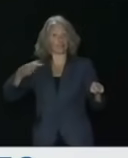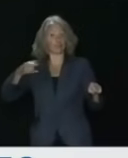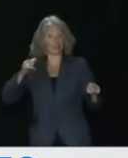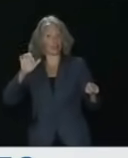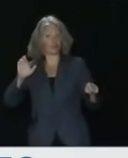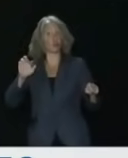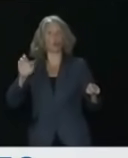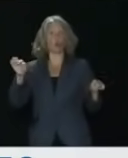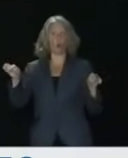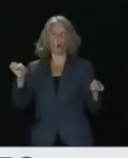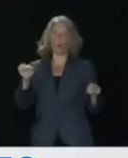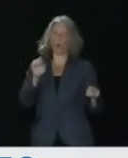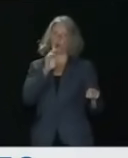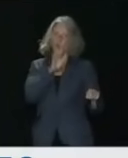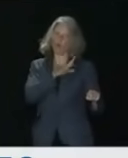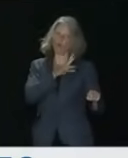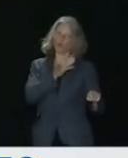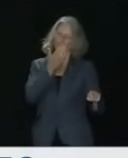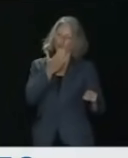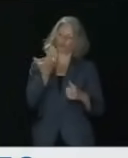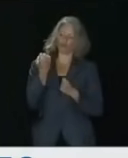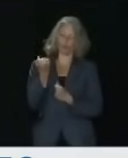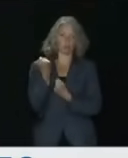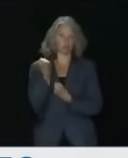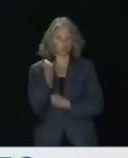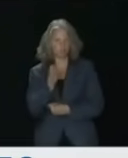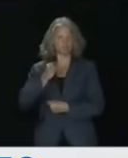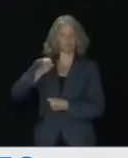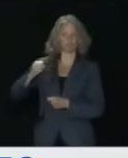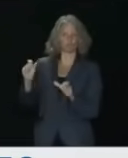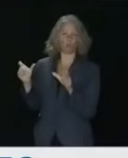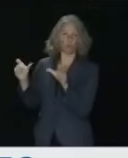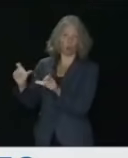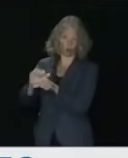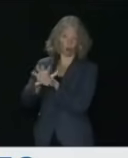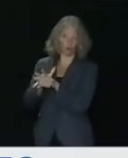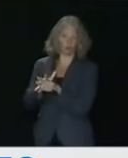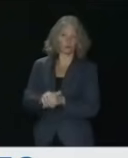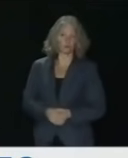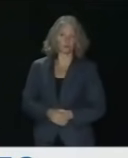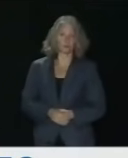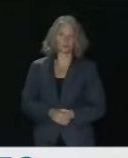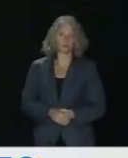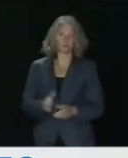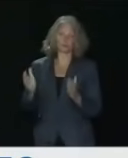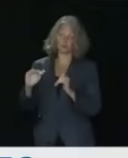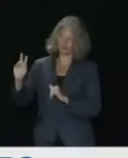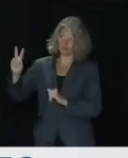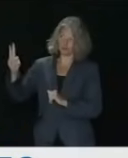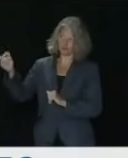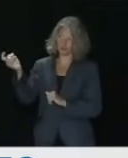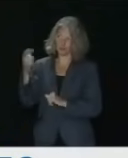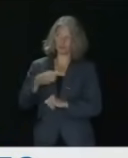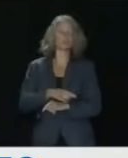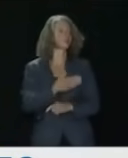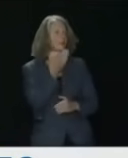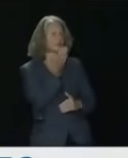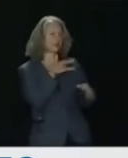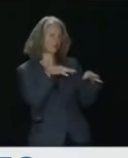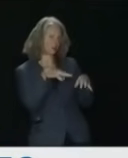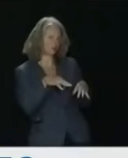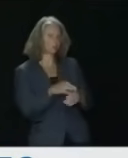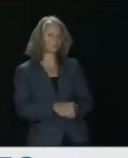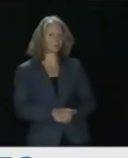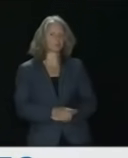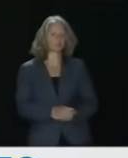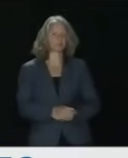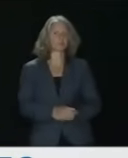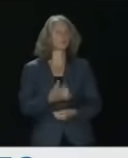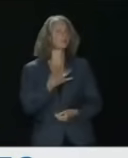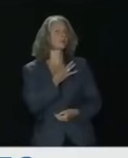COMBINATION HAS REALLY ROBUST